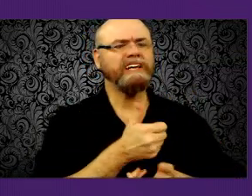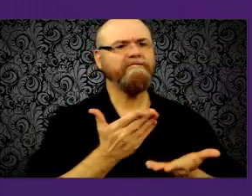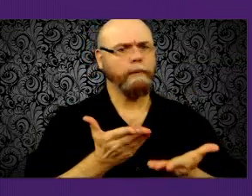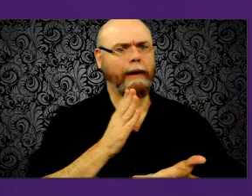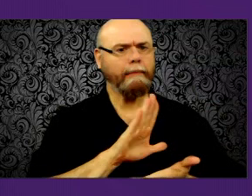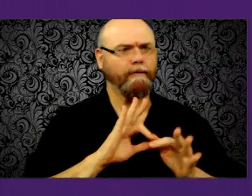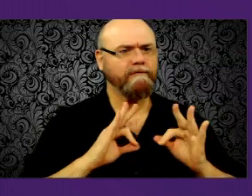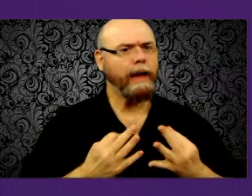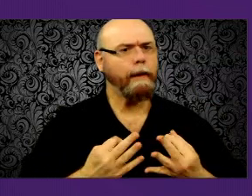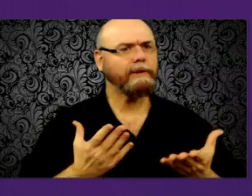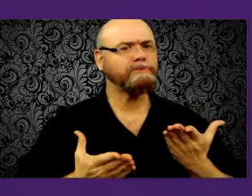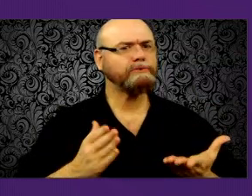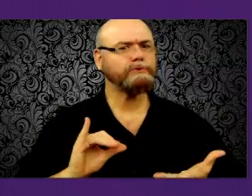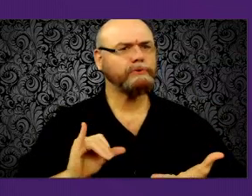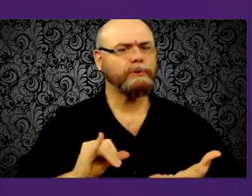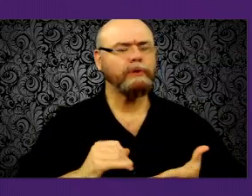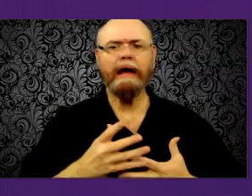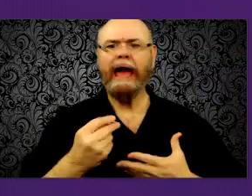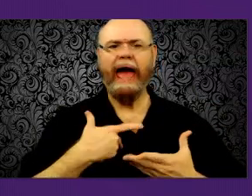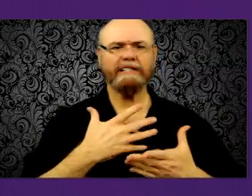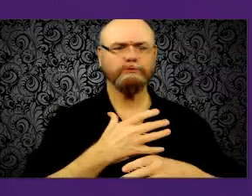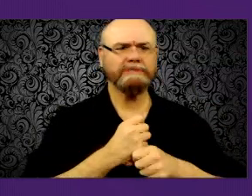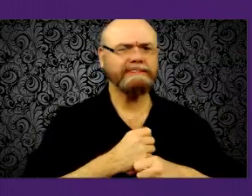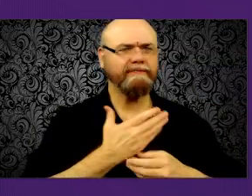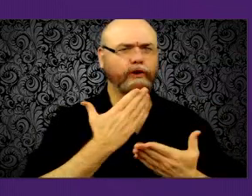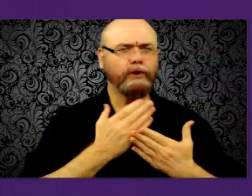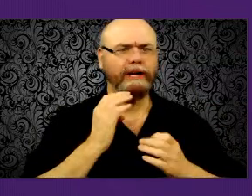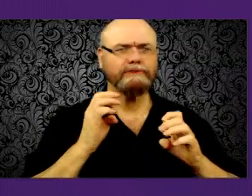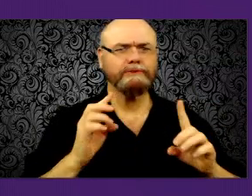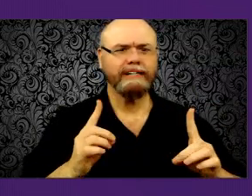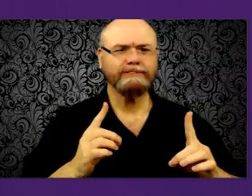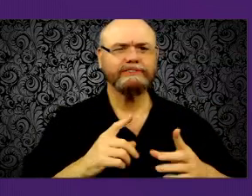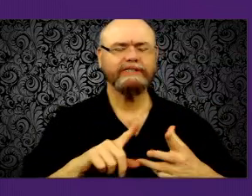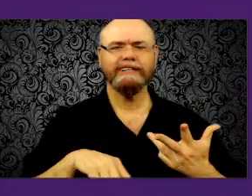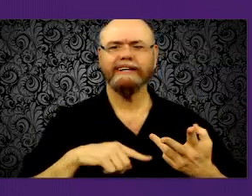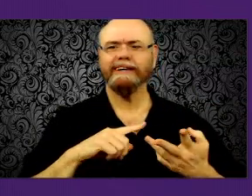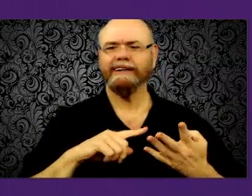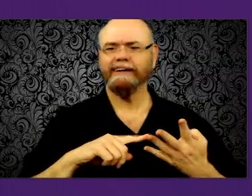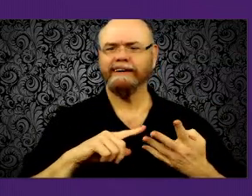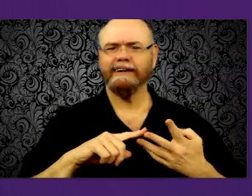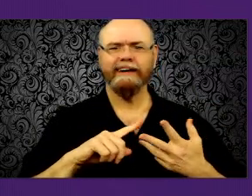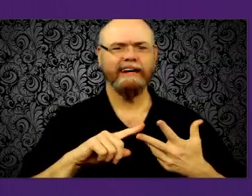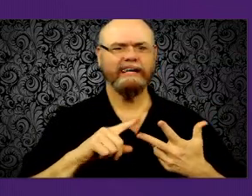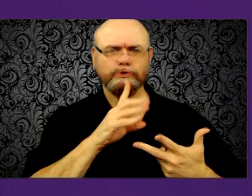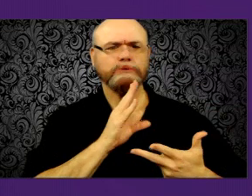to receive a good education, speaking up for all women and the rights they deserve.